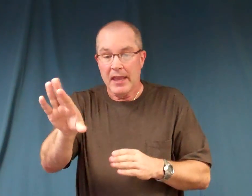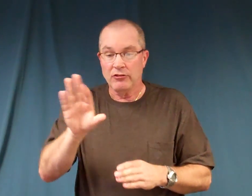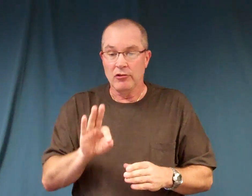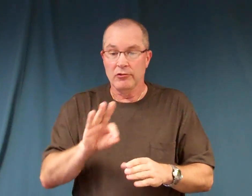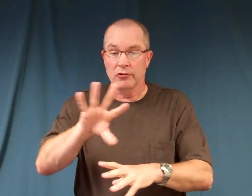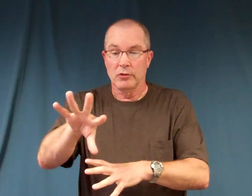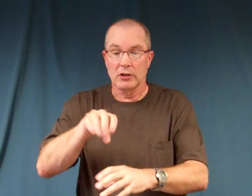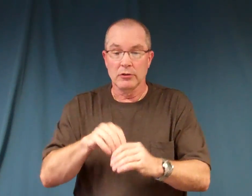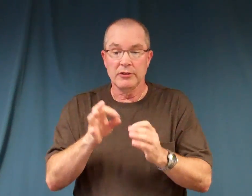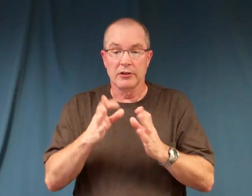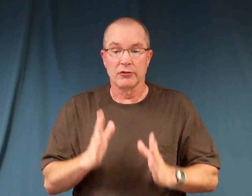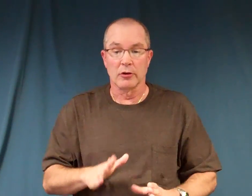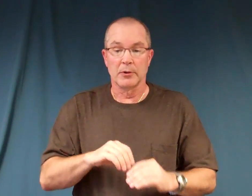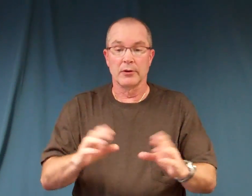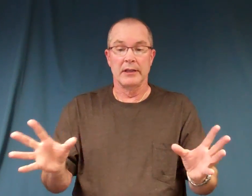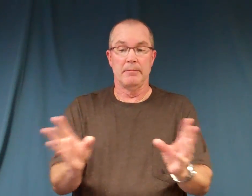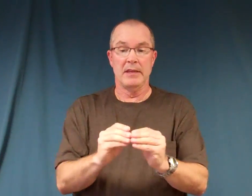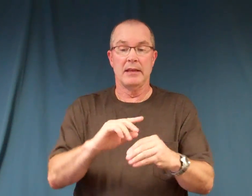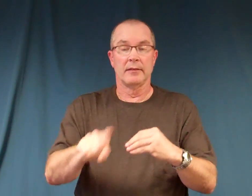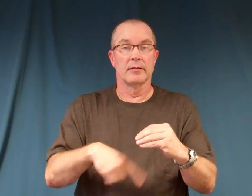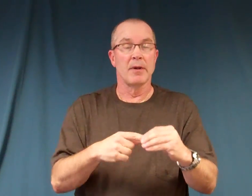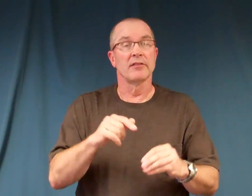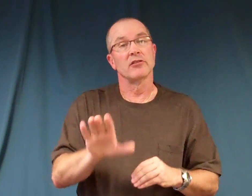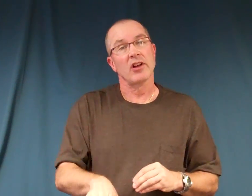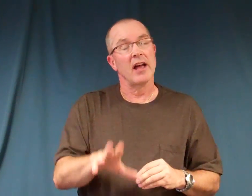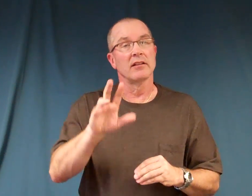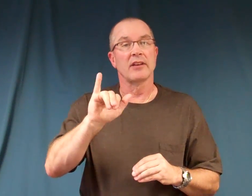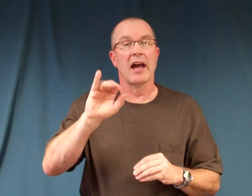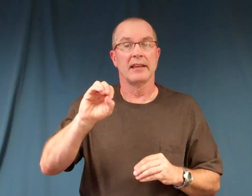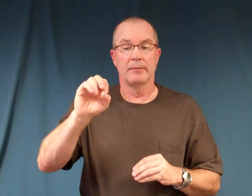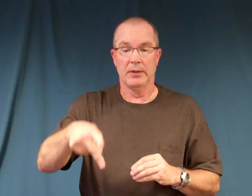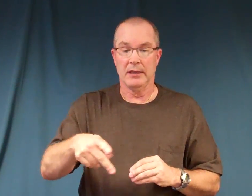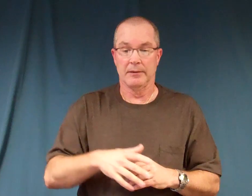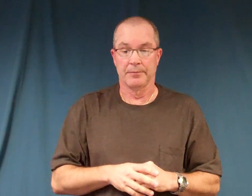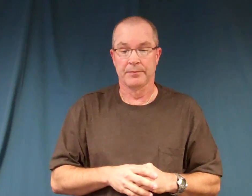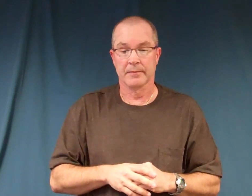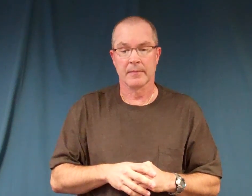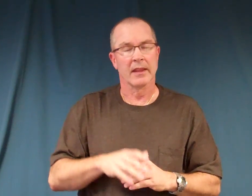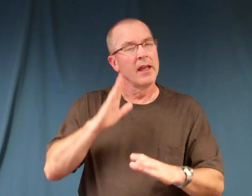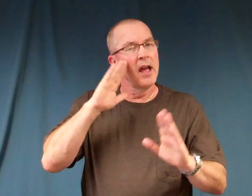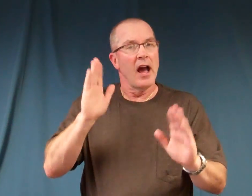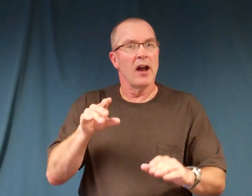may choose to include the interpreter in meetings about the child’s IEP.